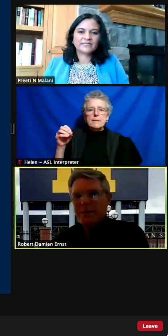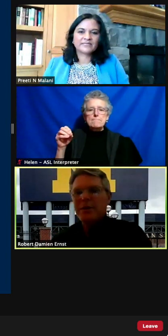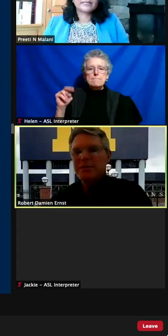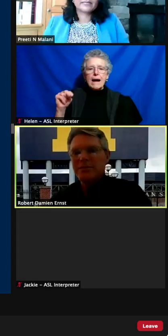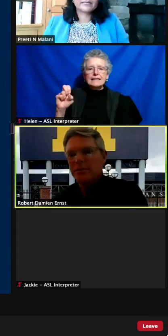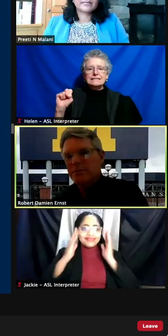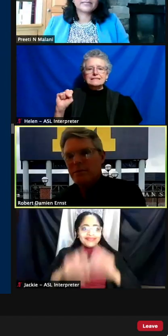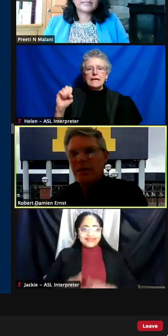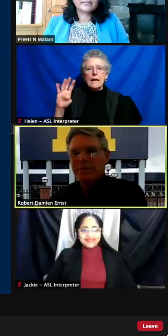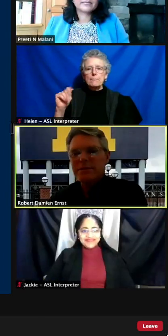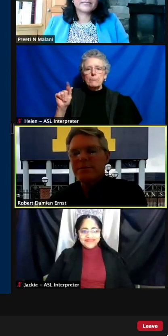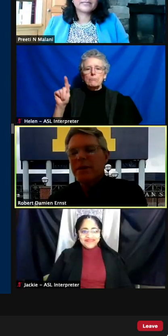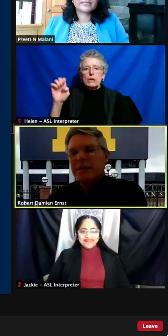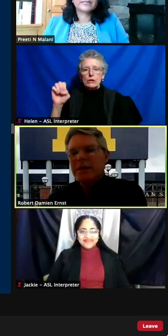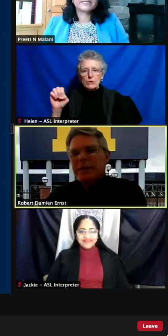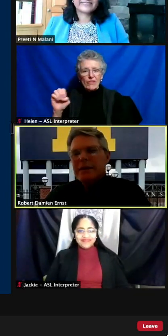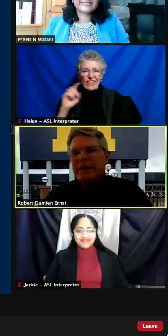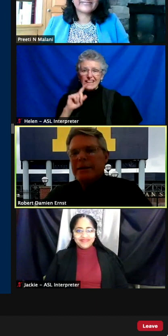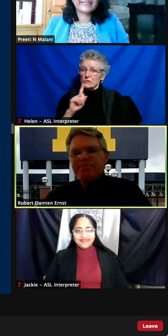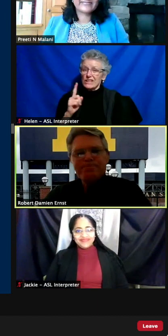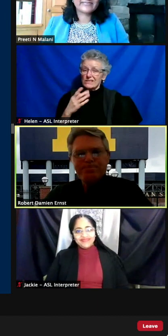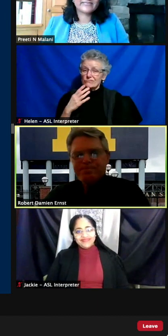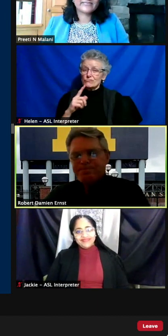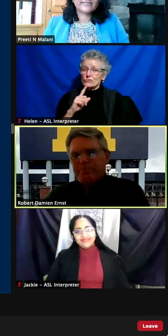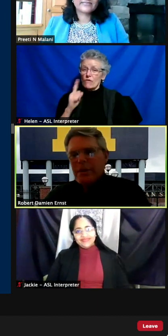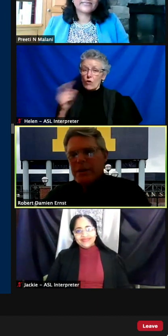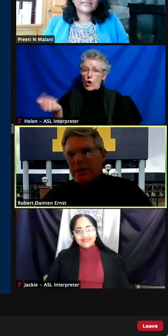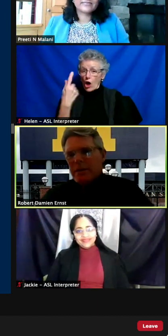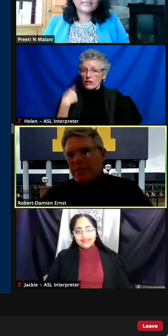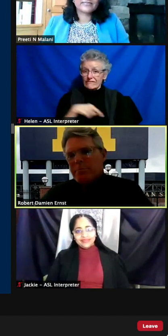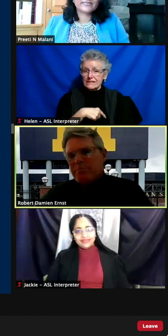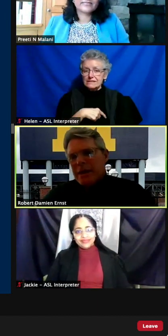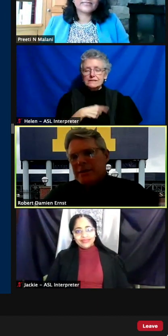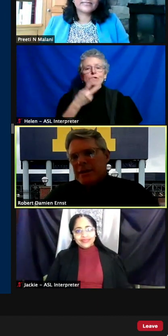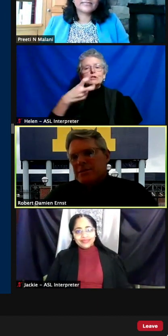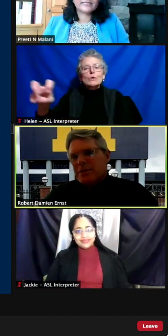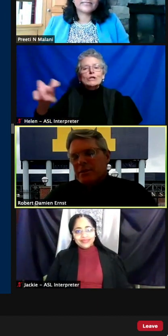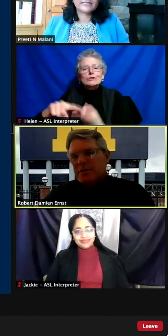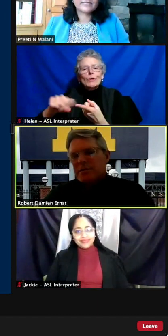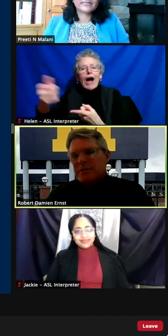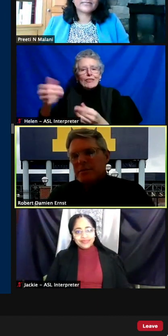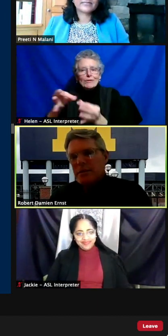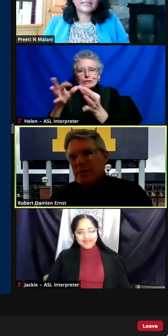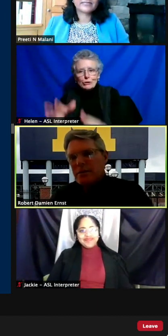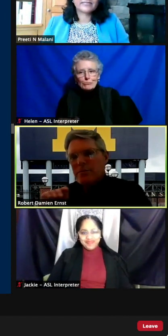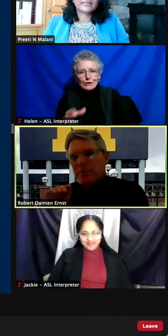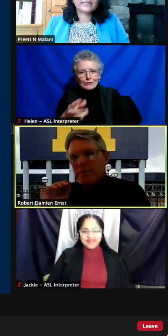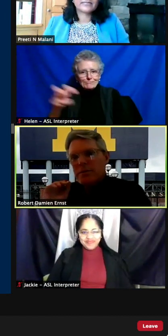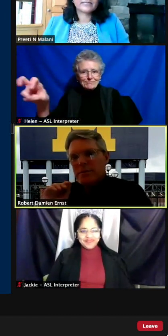and that applies for all of us. The mandates are for the undergraduate students who we know.